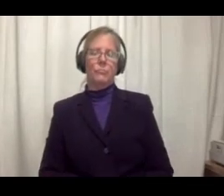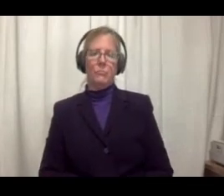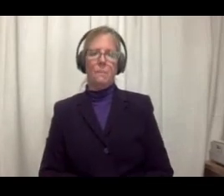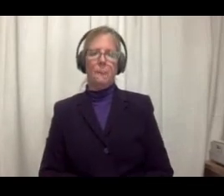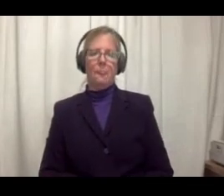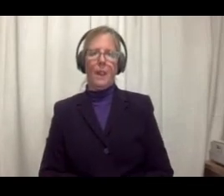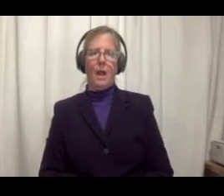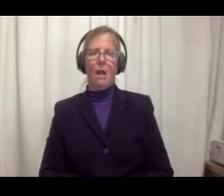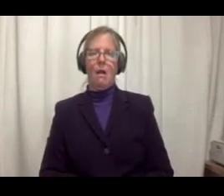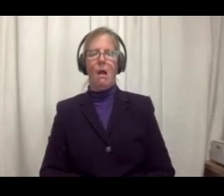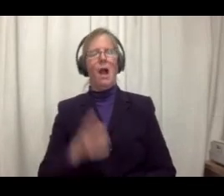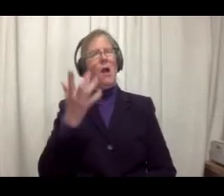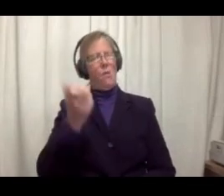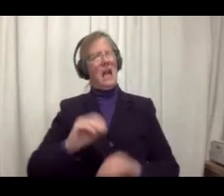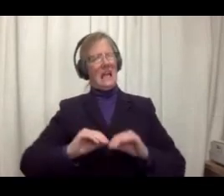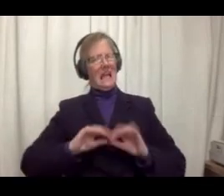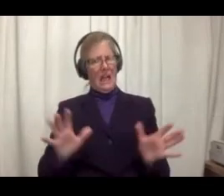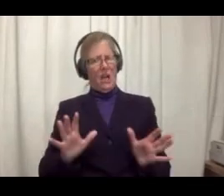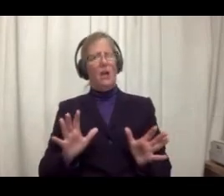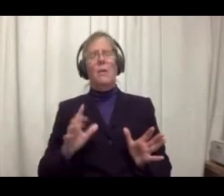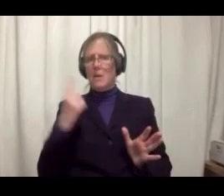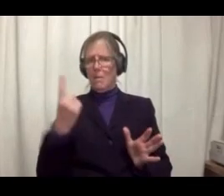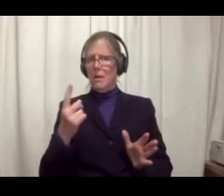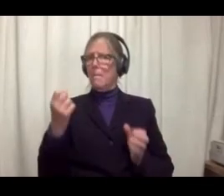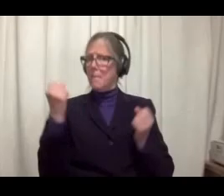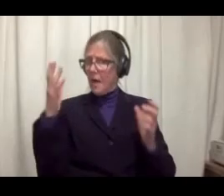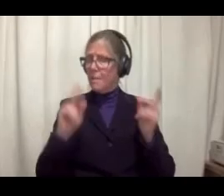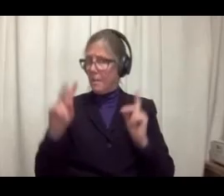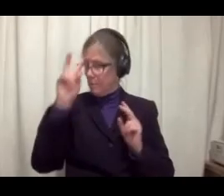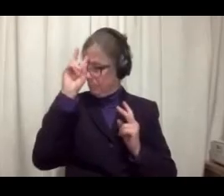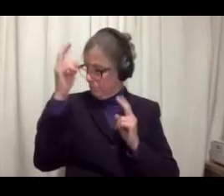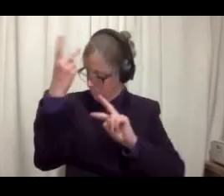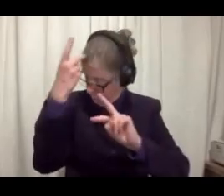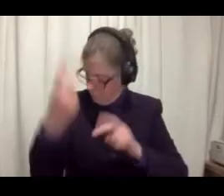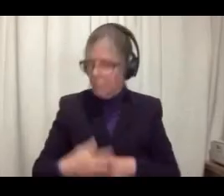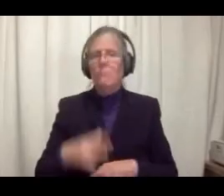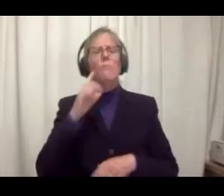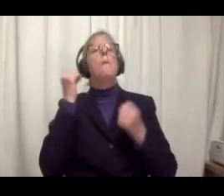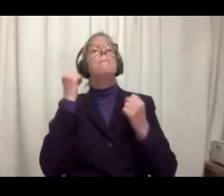Let’s clear up a common misconception. For many years, there was a belief that the